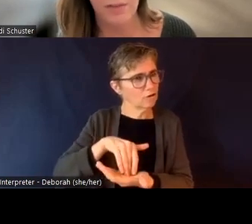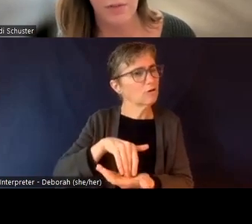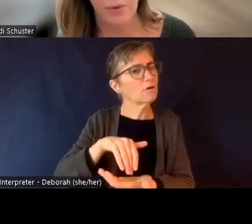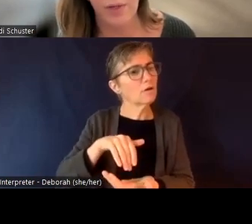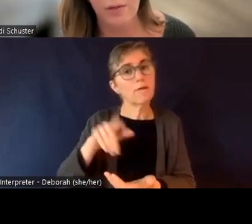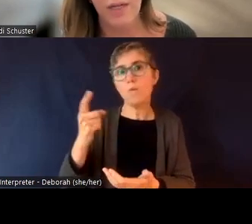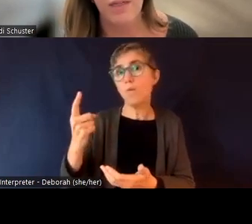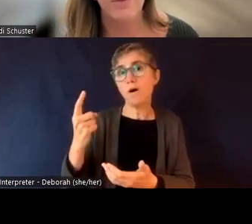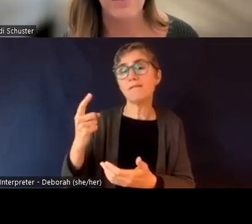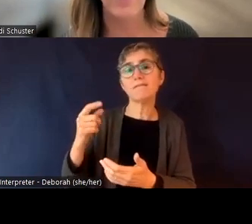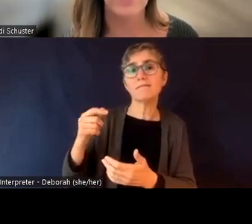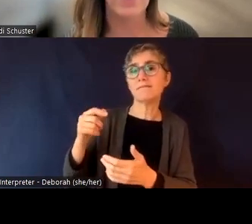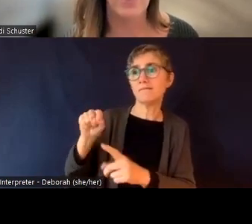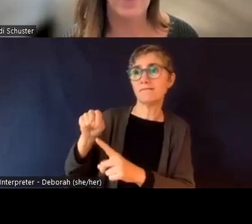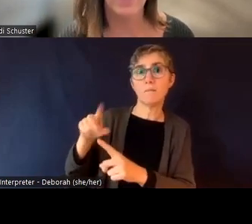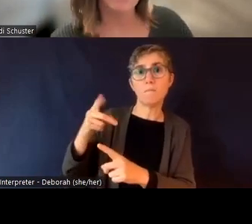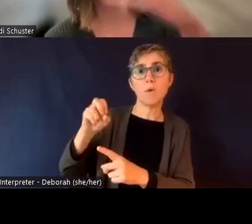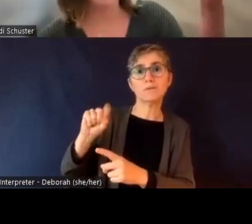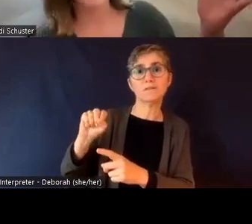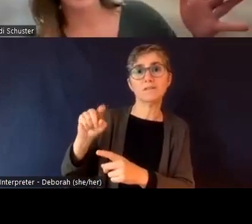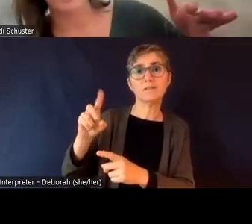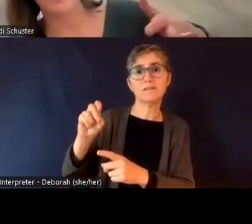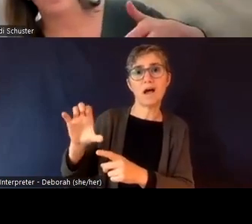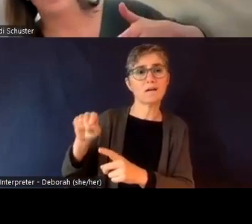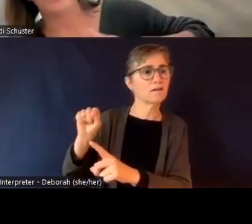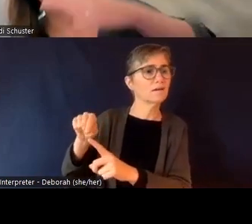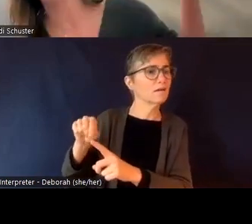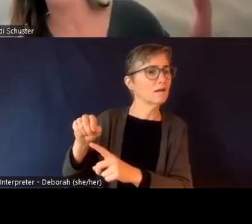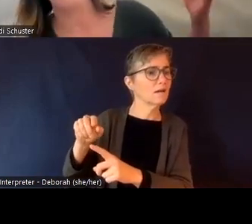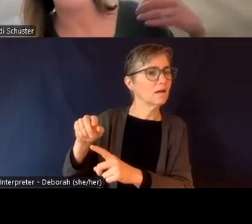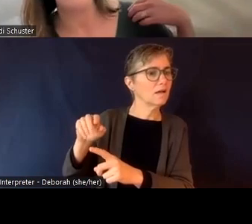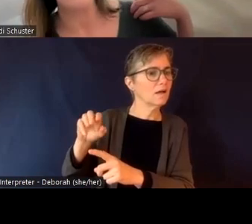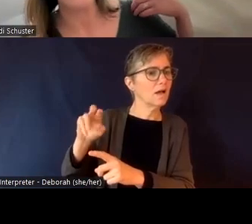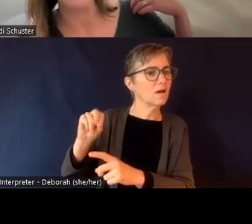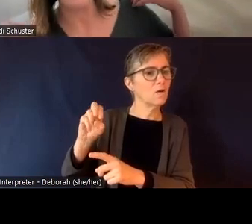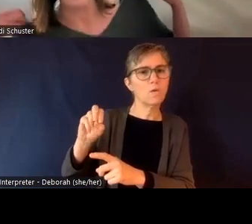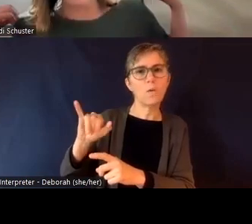Néstor Noyola, who is showing - and I apologize there's a lot going on the screen here -